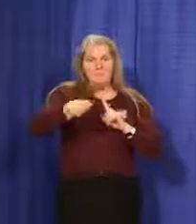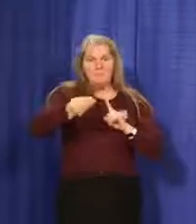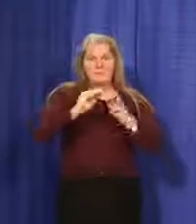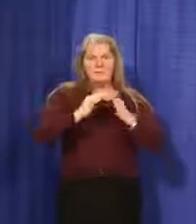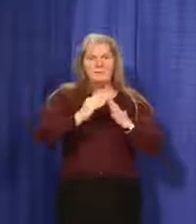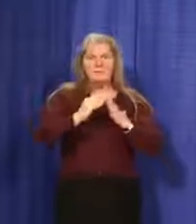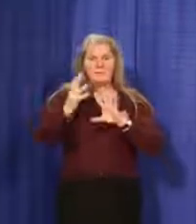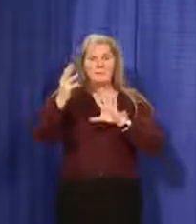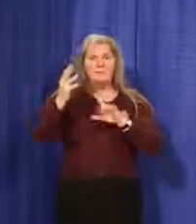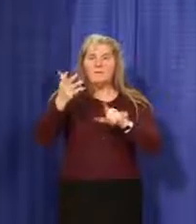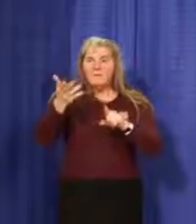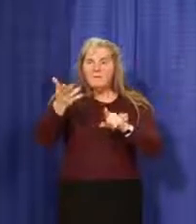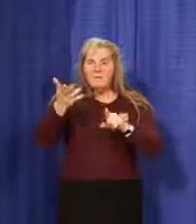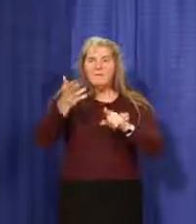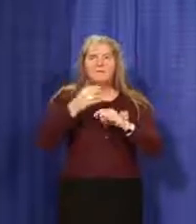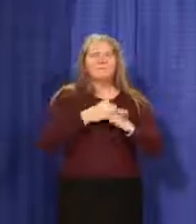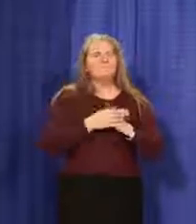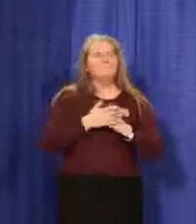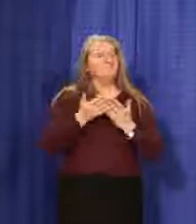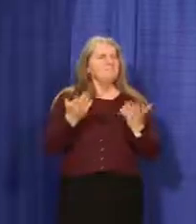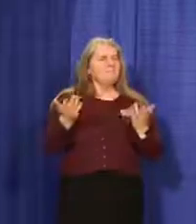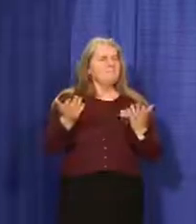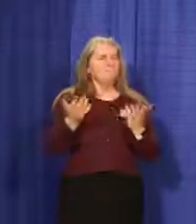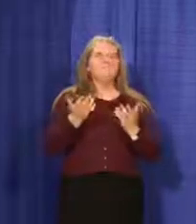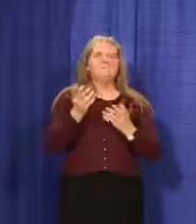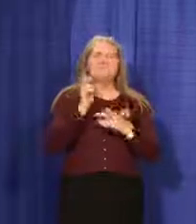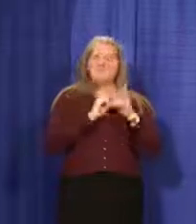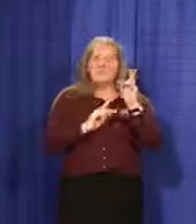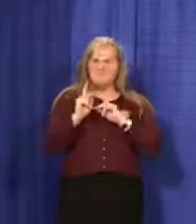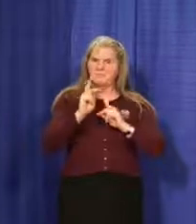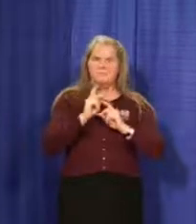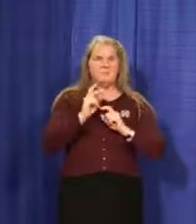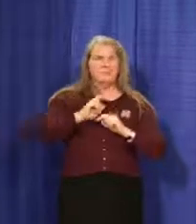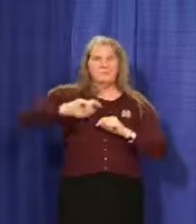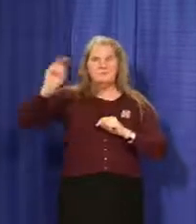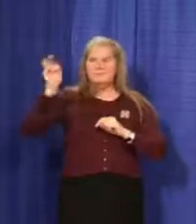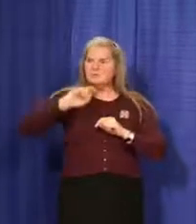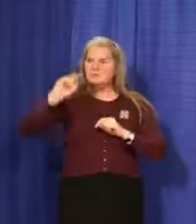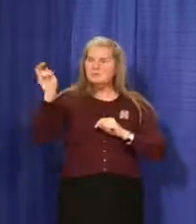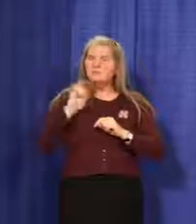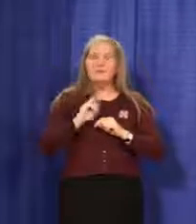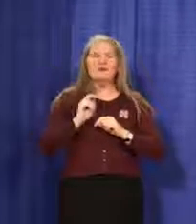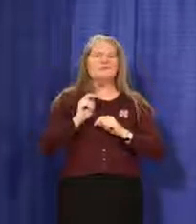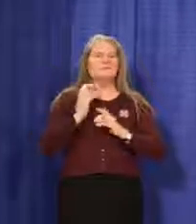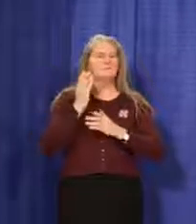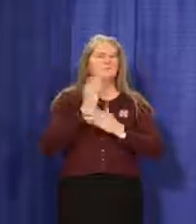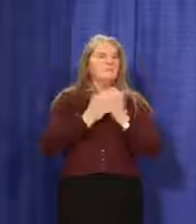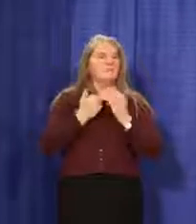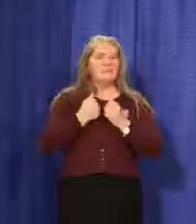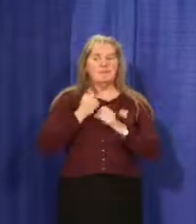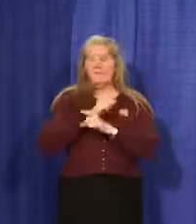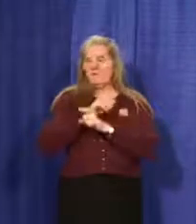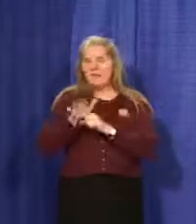community, there are people going back and forth all the time. Some of those people might have